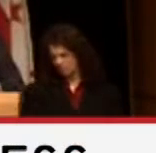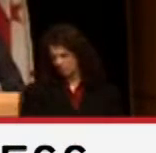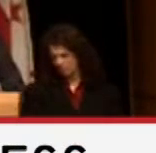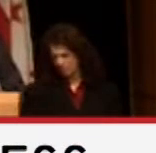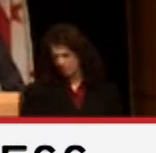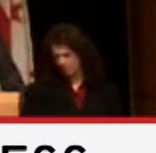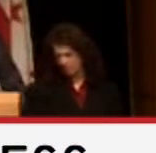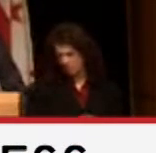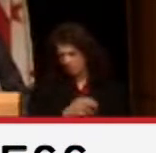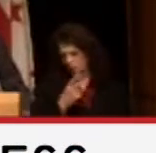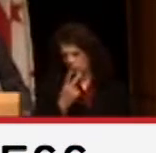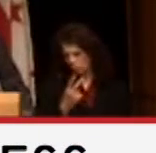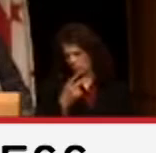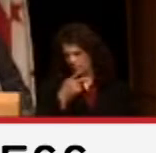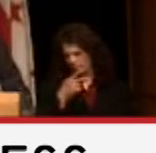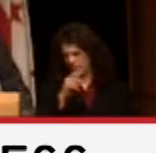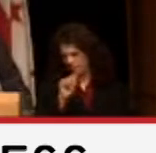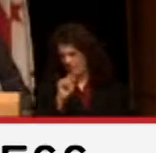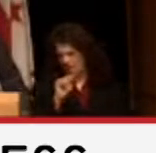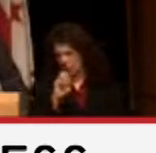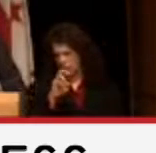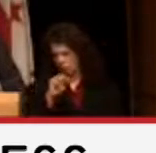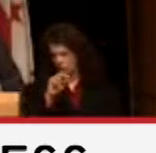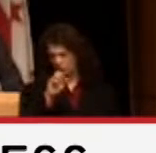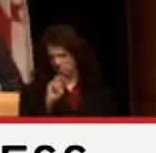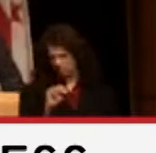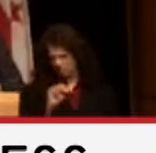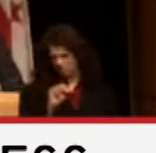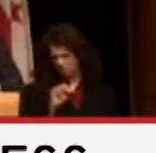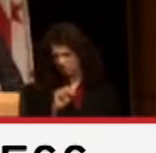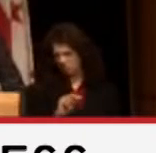SAYINGS AND IS AN OFF-SITE PARCEL FOR THE PROJECT.